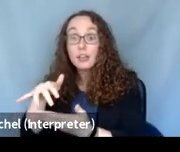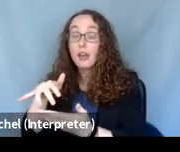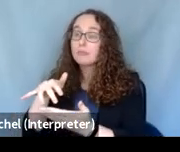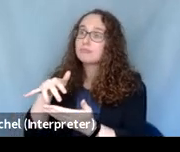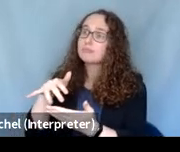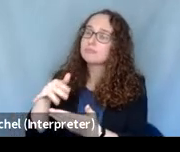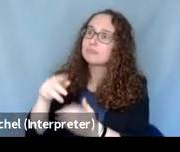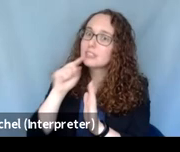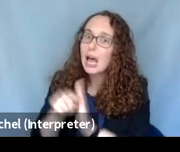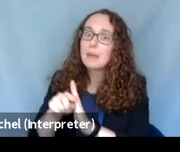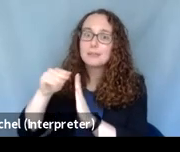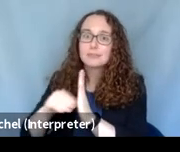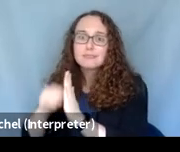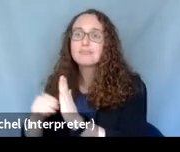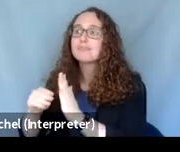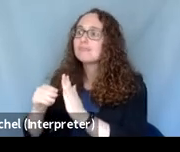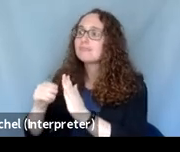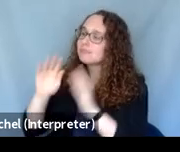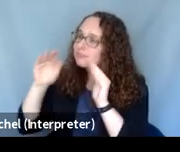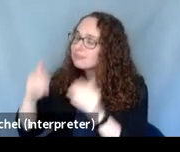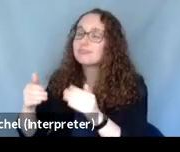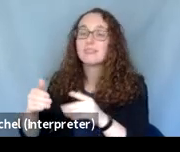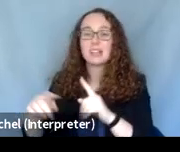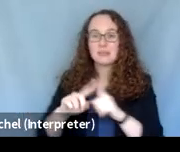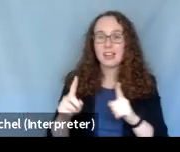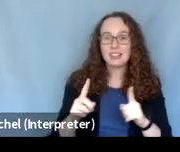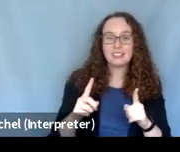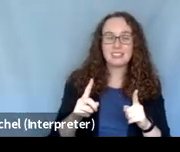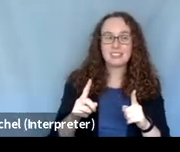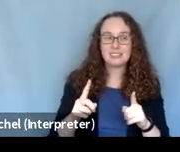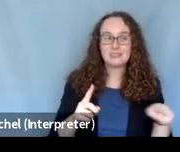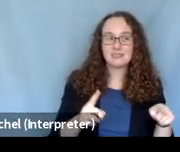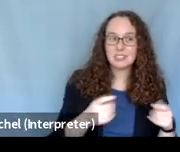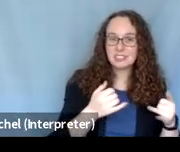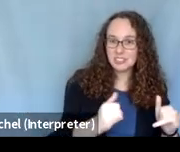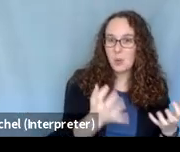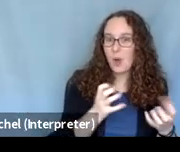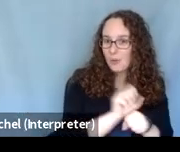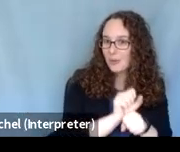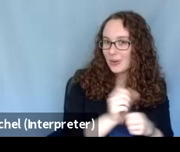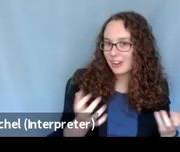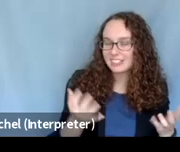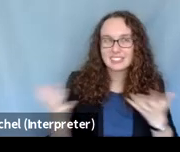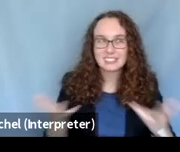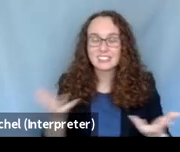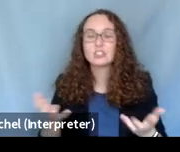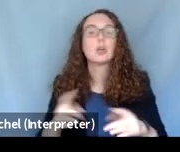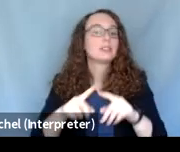we have the time to work. It really depends on the needs of the division office that you're in so if I were you,